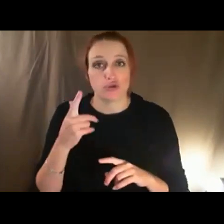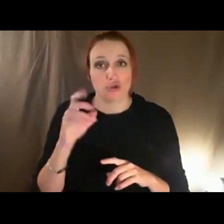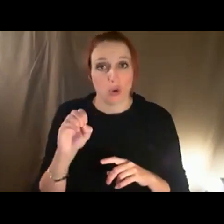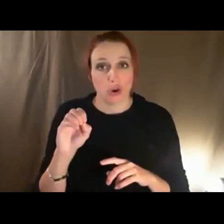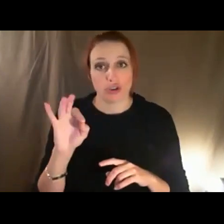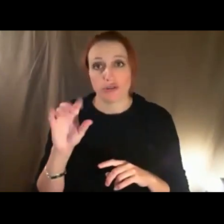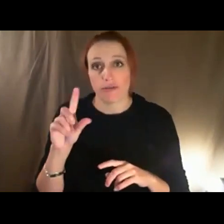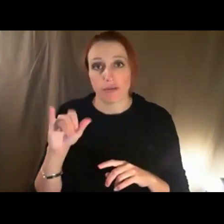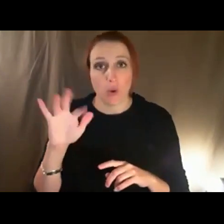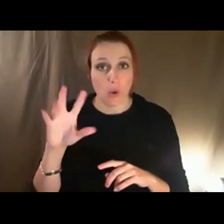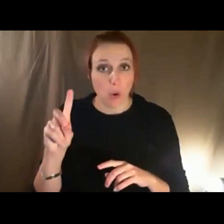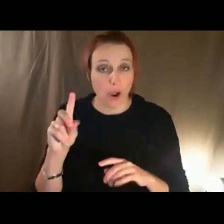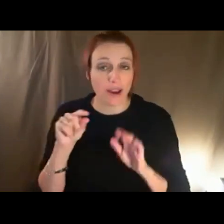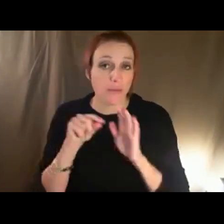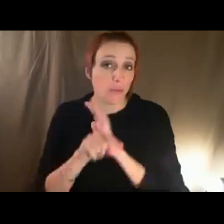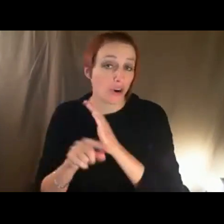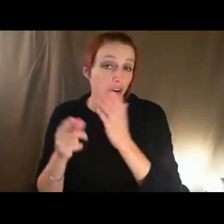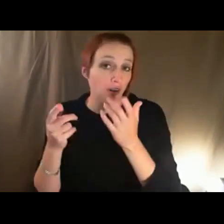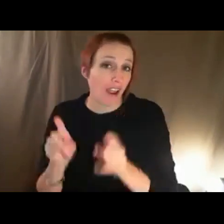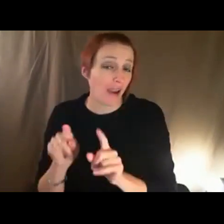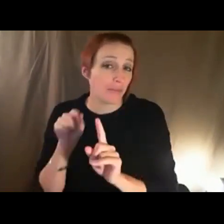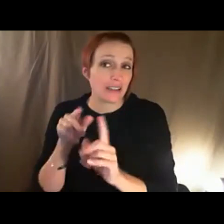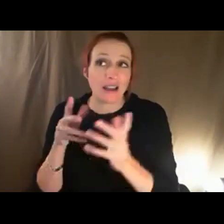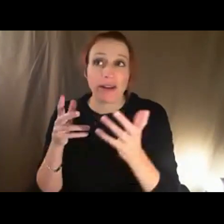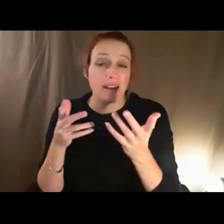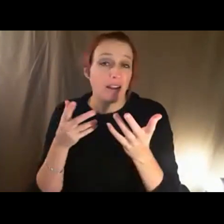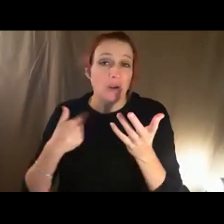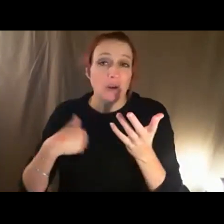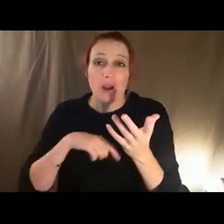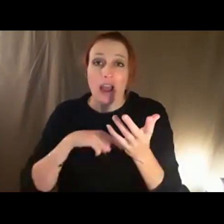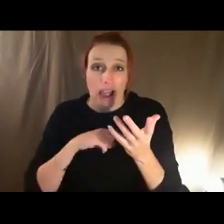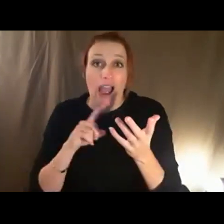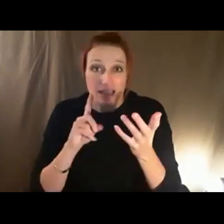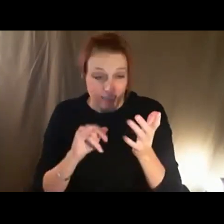even deeper exploration of taking a peek at my own